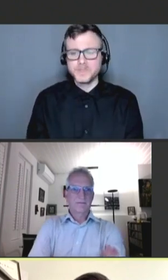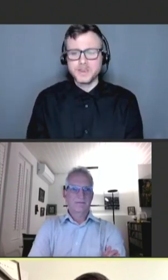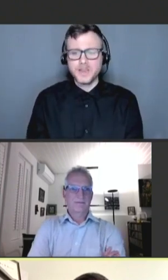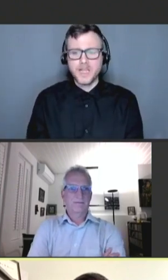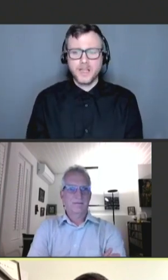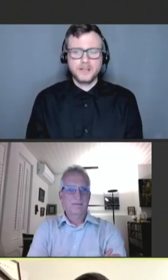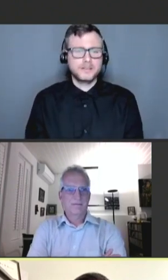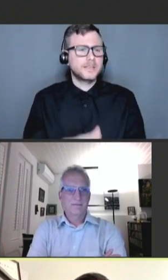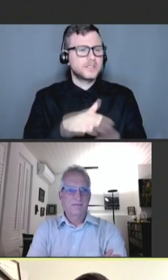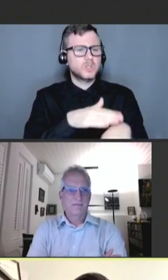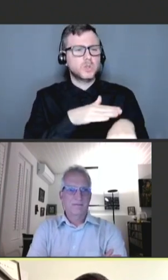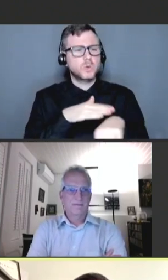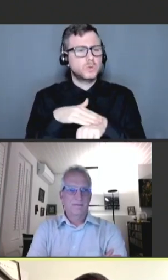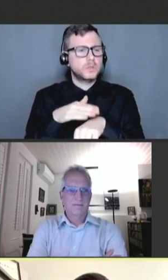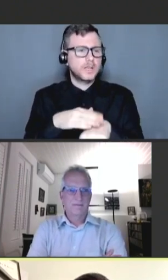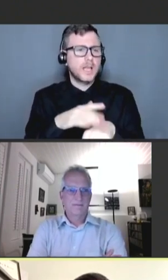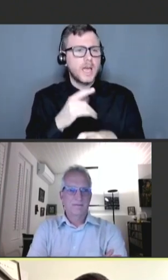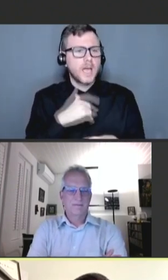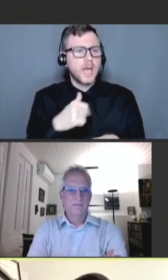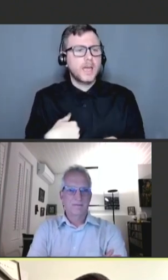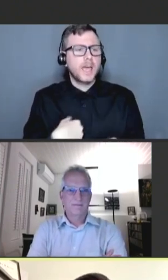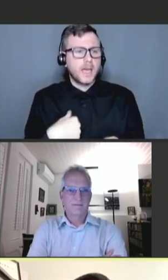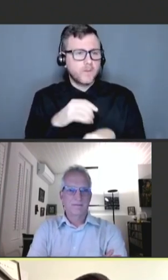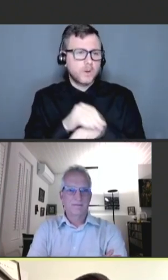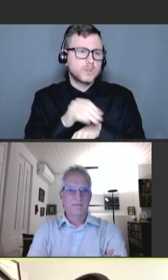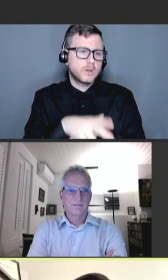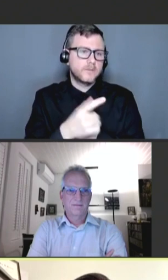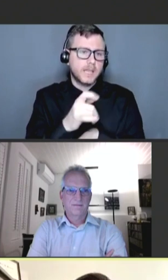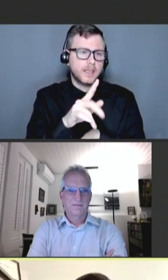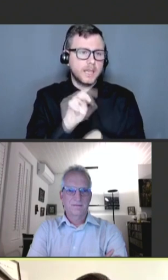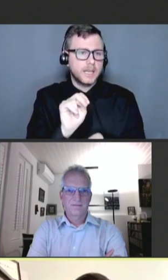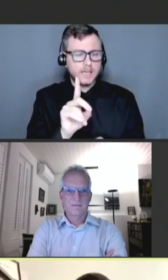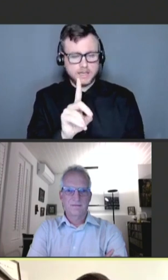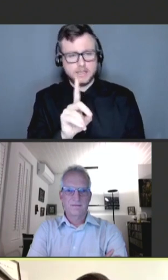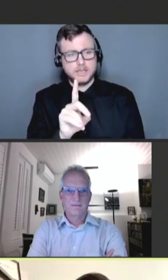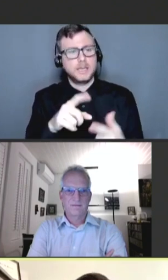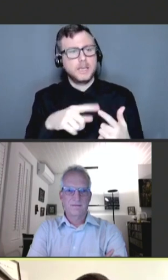So, in terms of disclosures, I've consulted for Gilead and Tonix, and I am employed by the U.S.